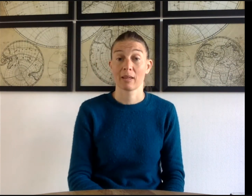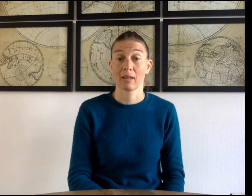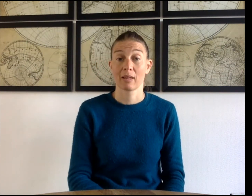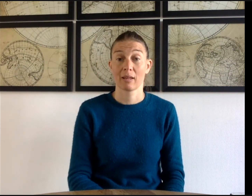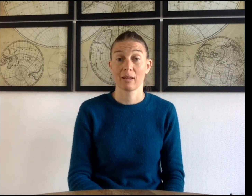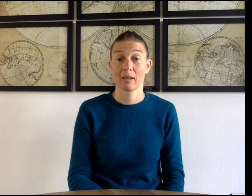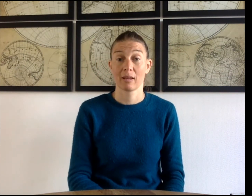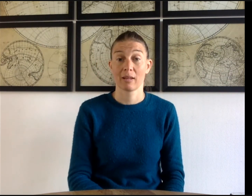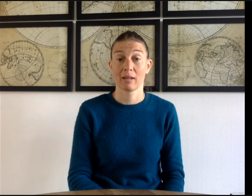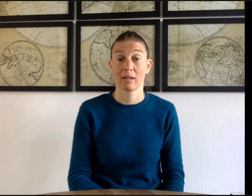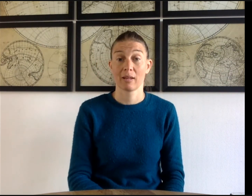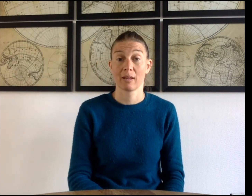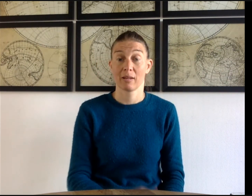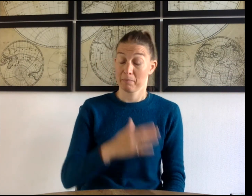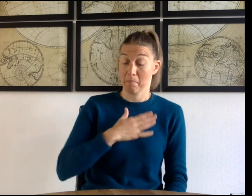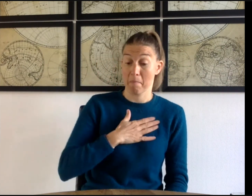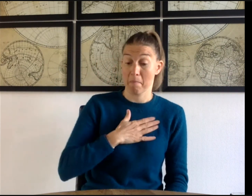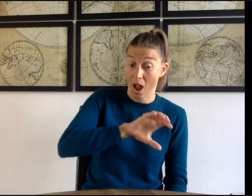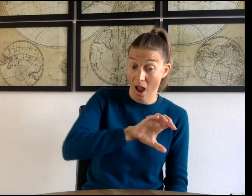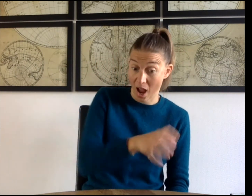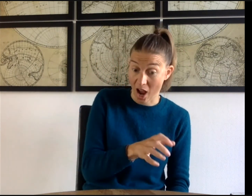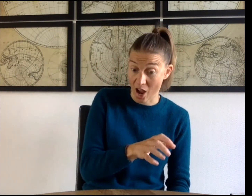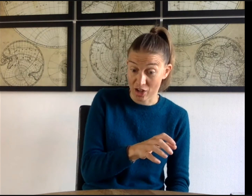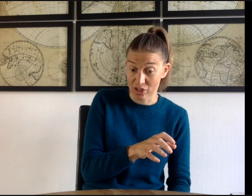that when I left my country, I'm Romanian,